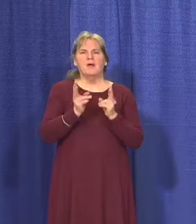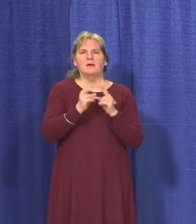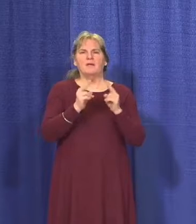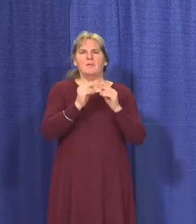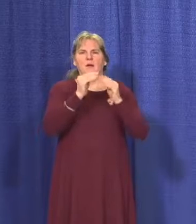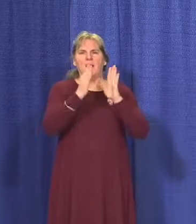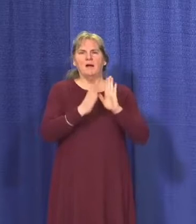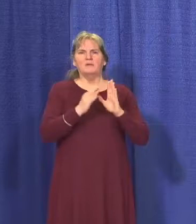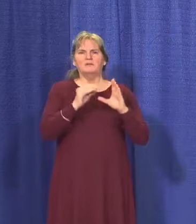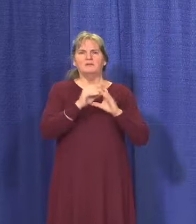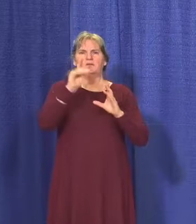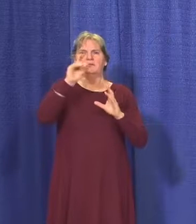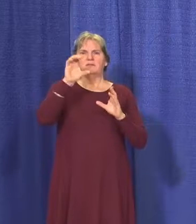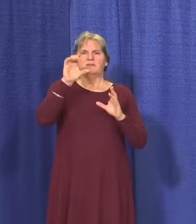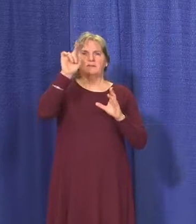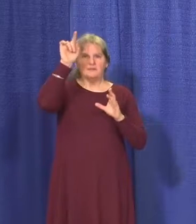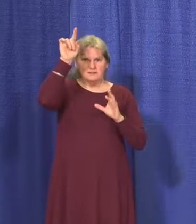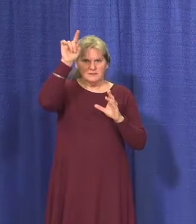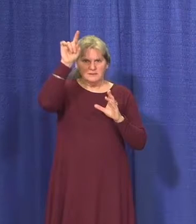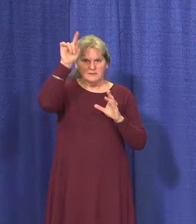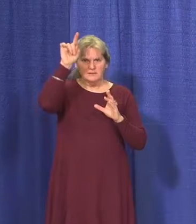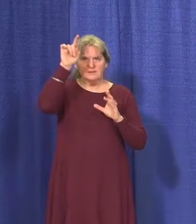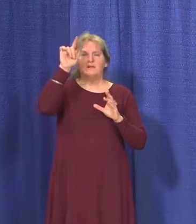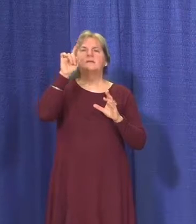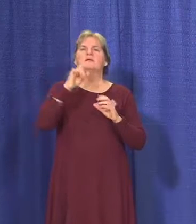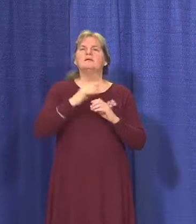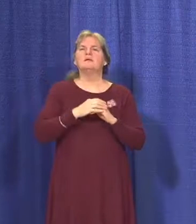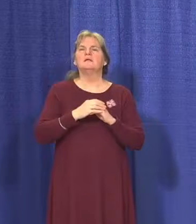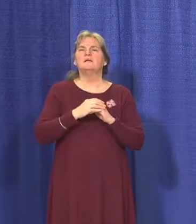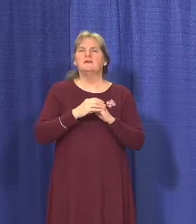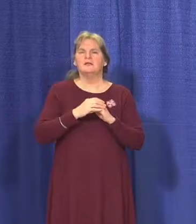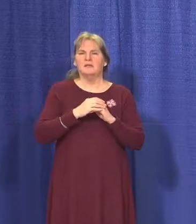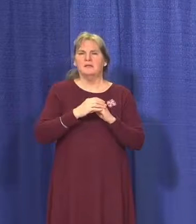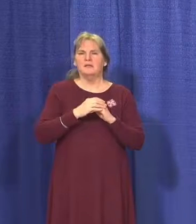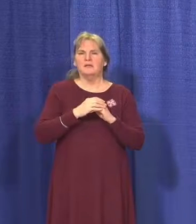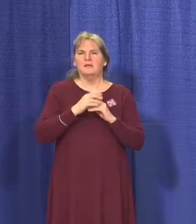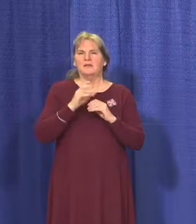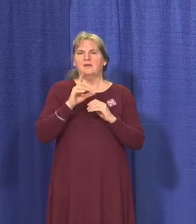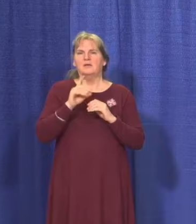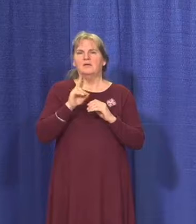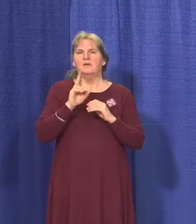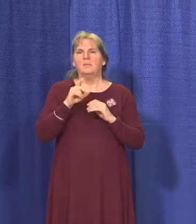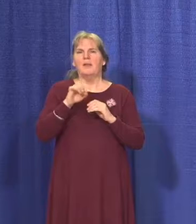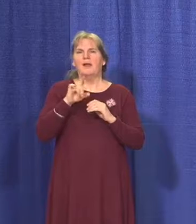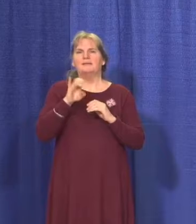duplex in Dawson City, the next largest centre and Yukon.